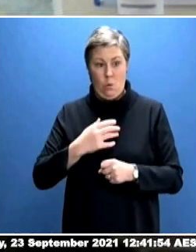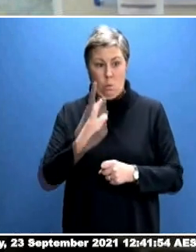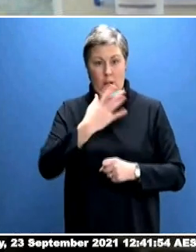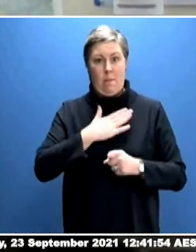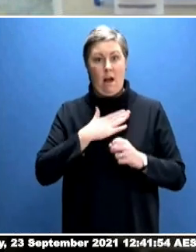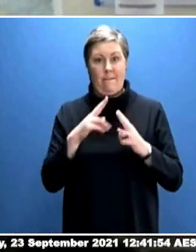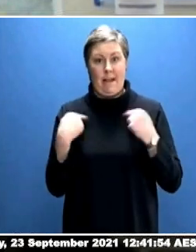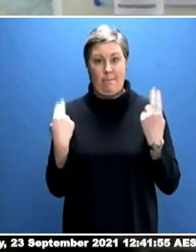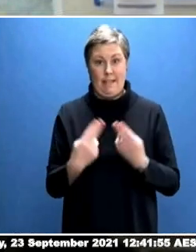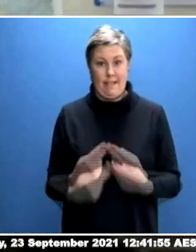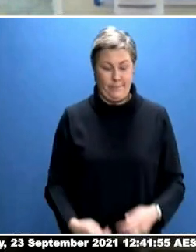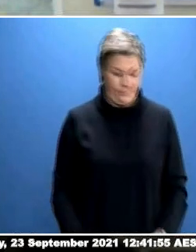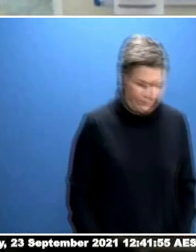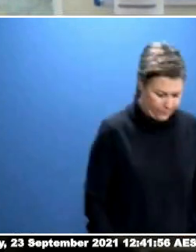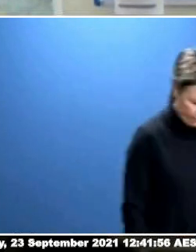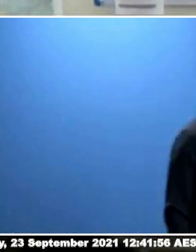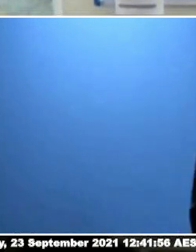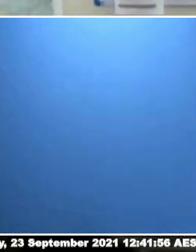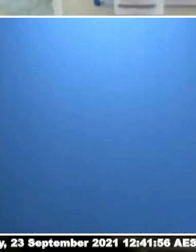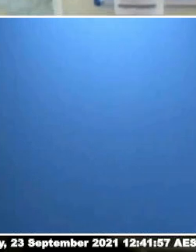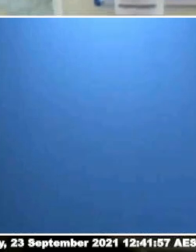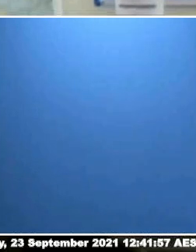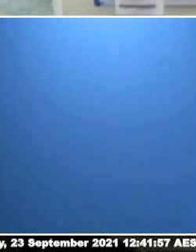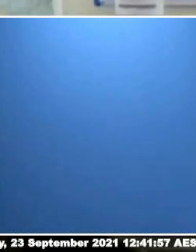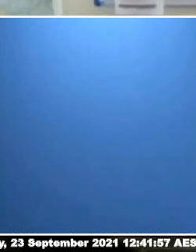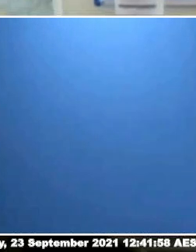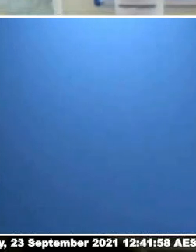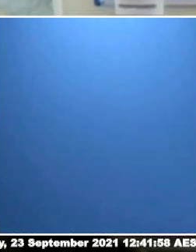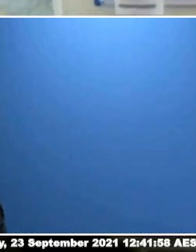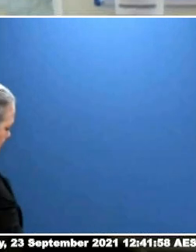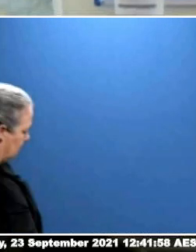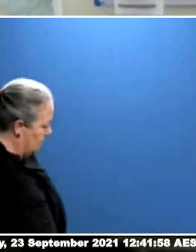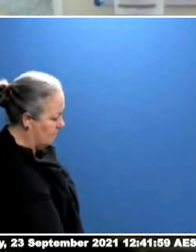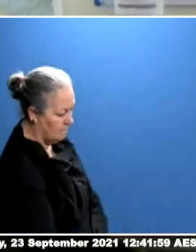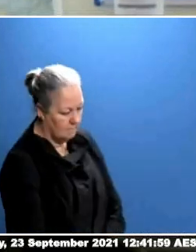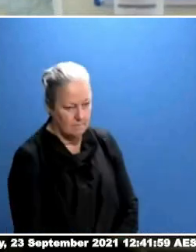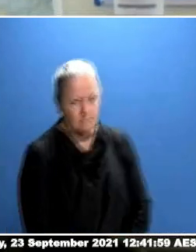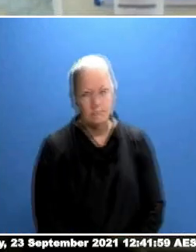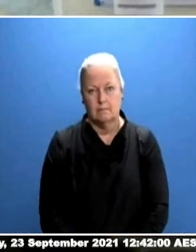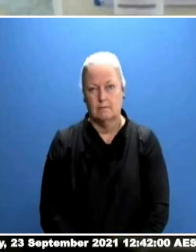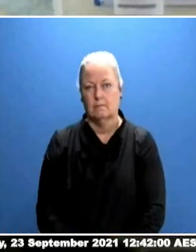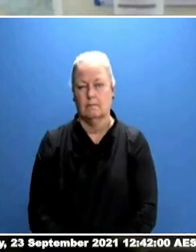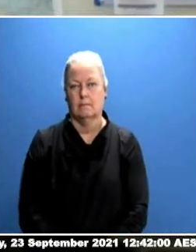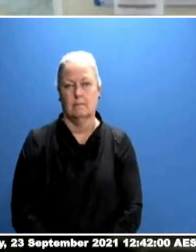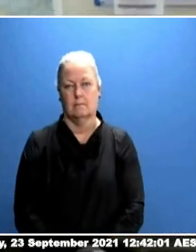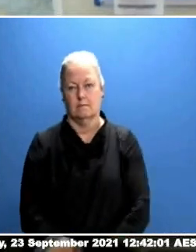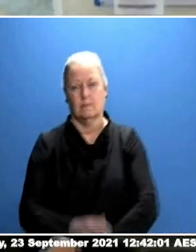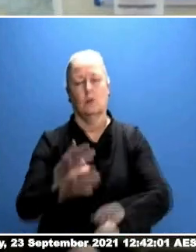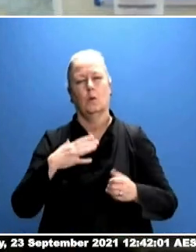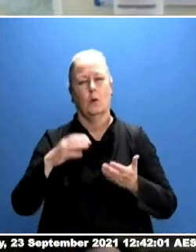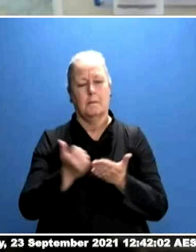a big part of that success did include them having a safe and loving family